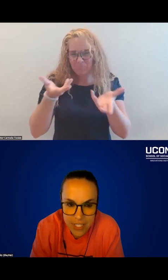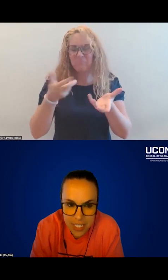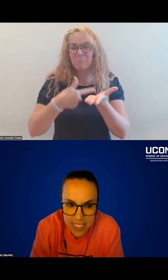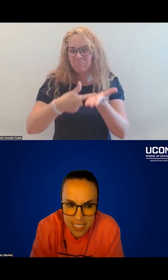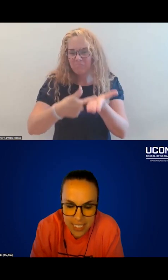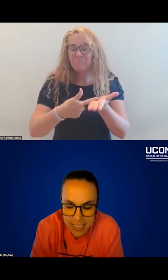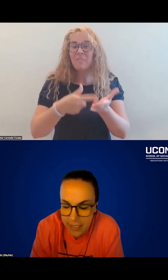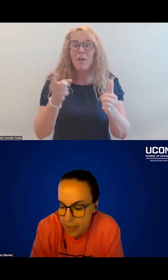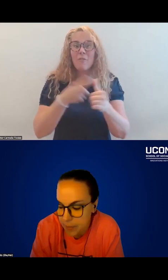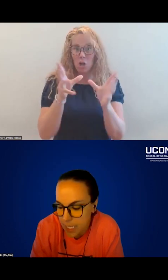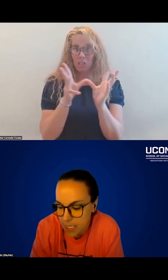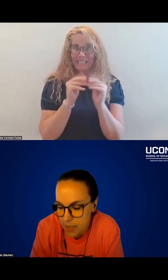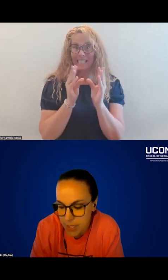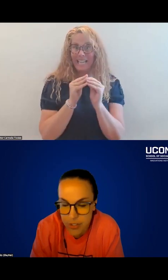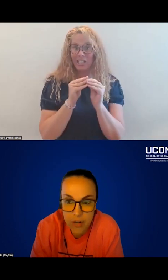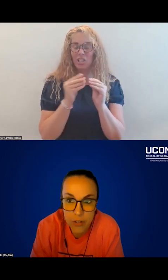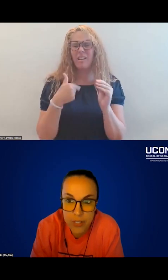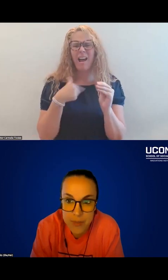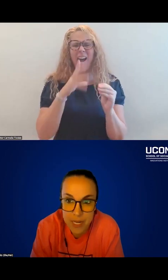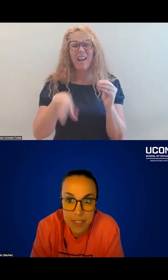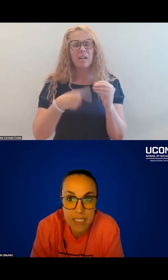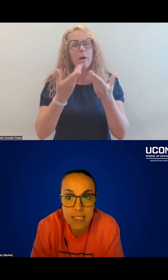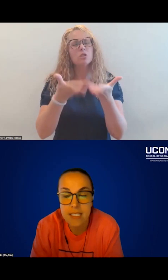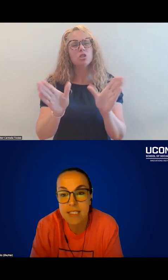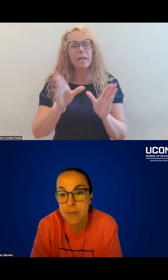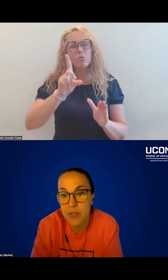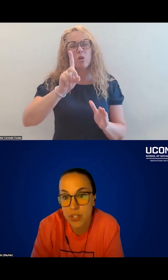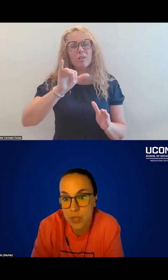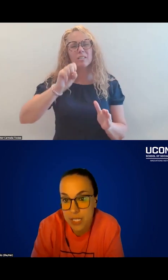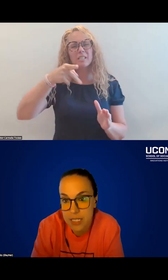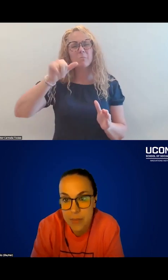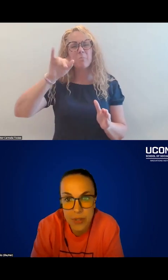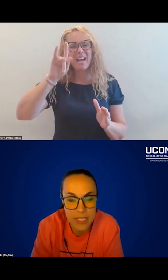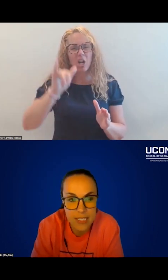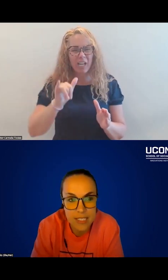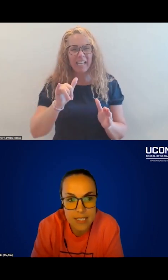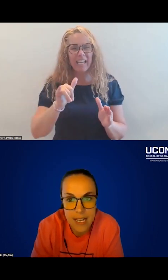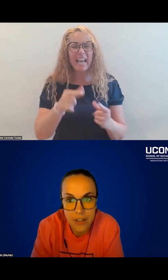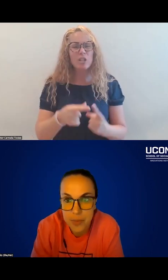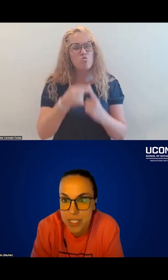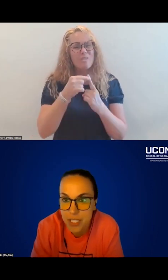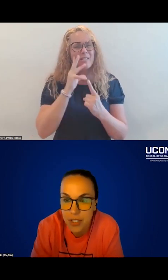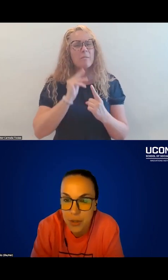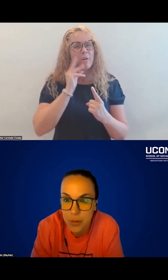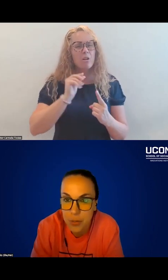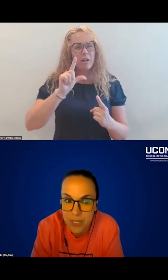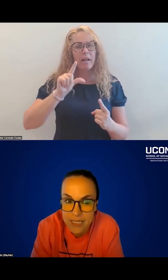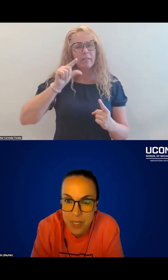CONVERSATION I HAD, I TALKED ABOUT THE DISPARITIES THAT LGBTQ+